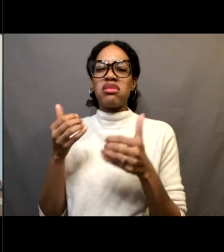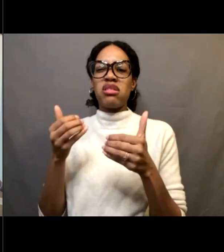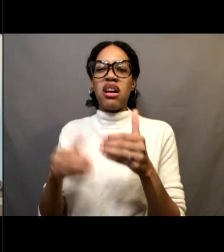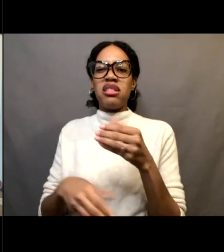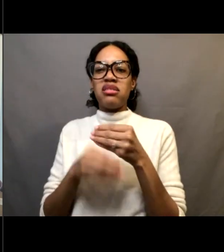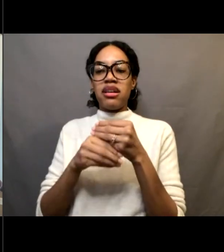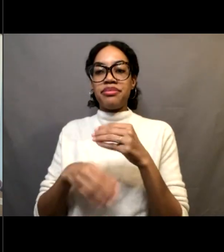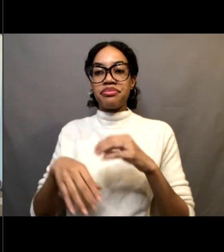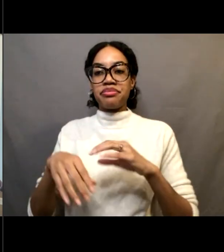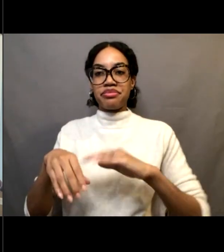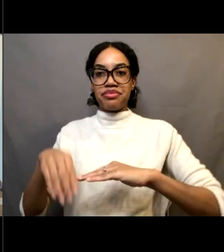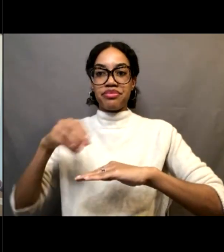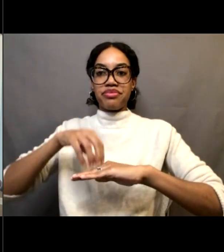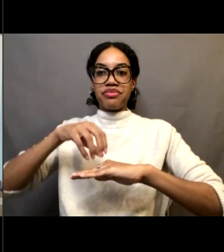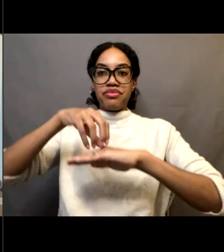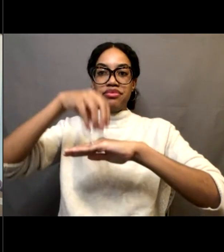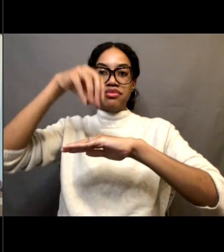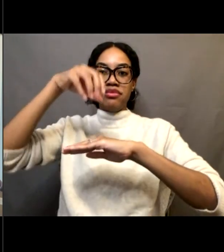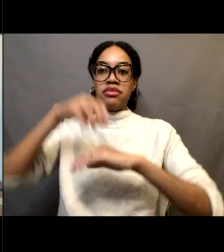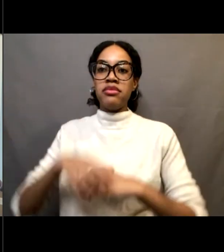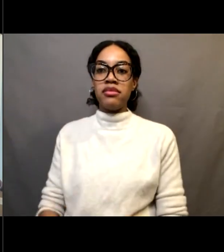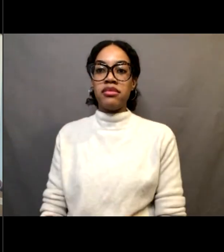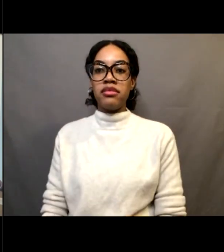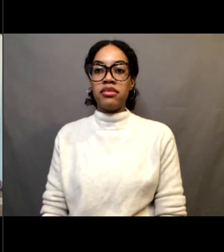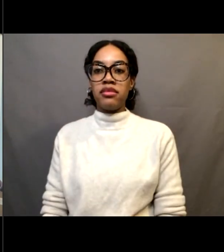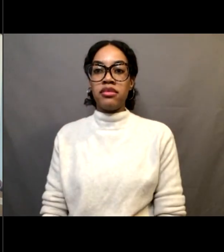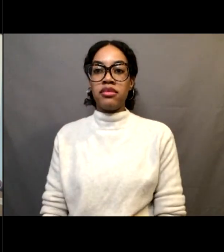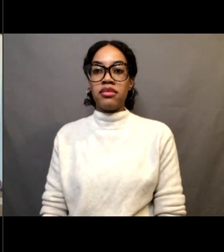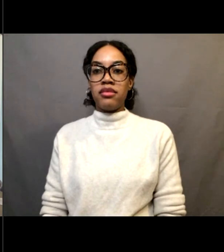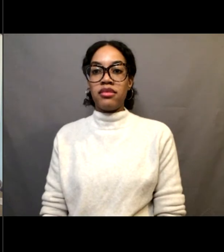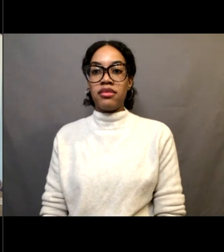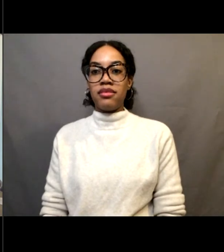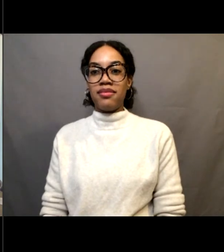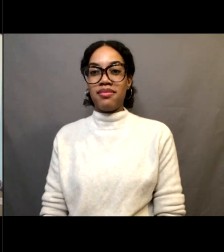If you want it to do this yourself something that would break down in the water.